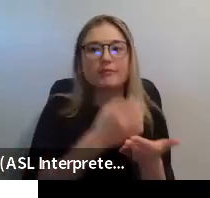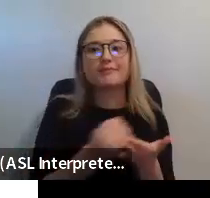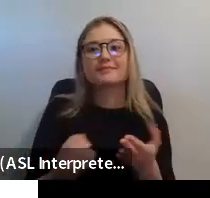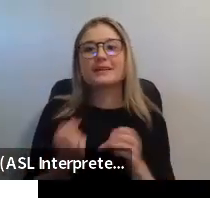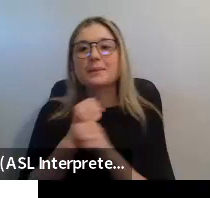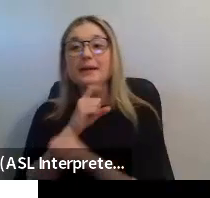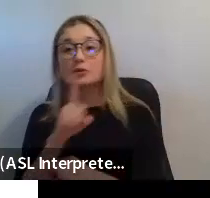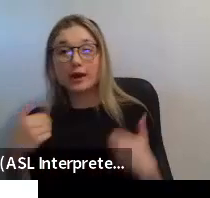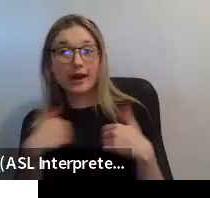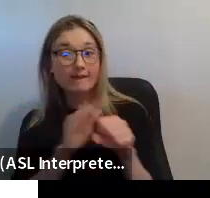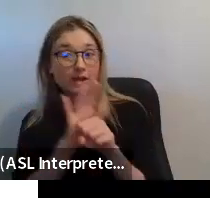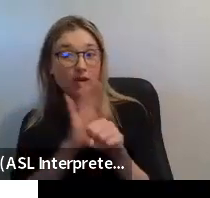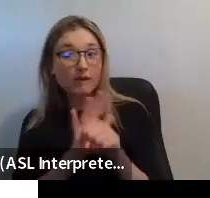In the event the area cannot be reset with food and water for a long period of time.